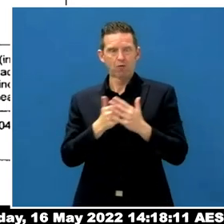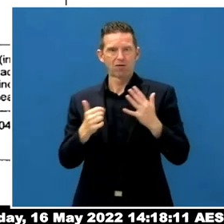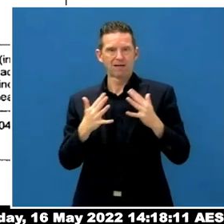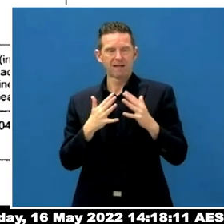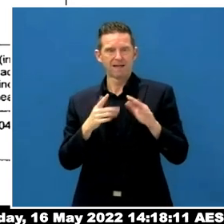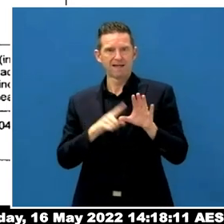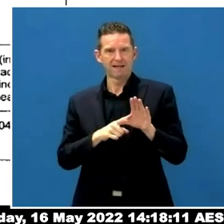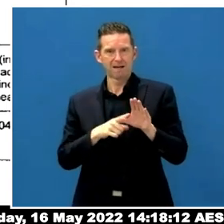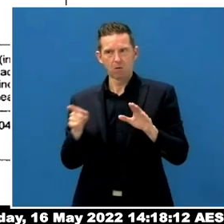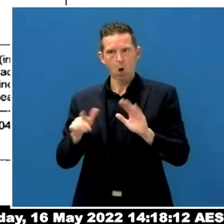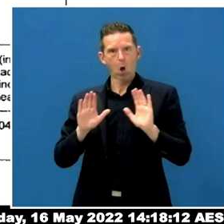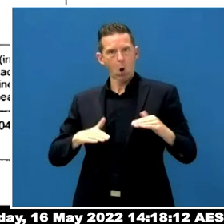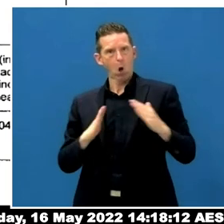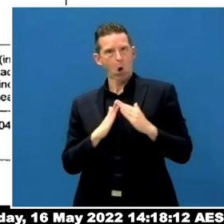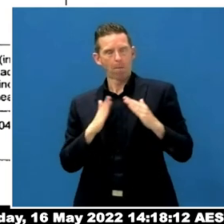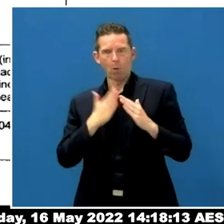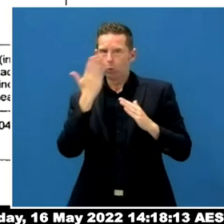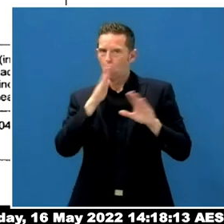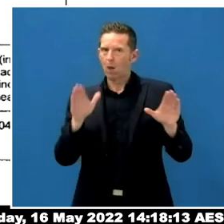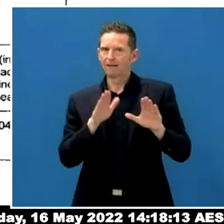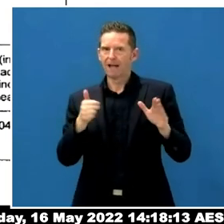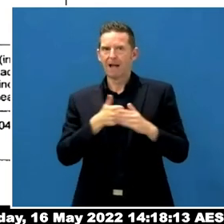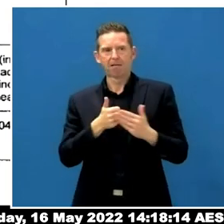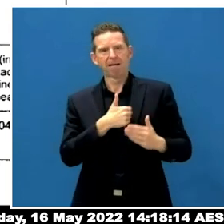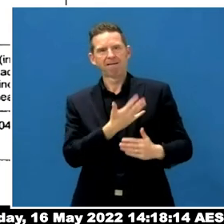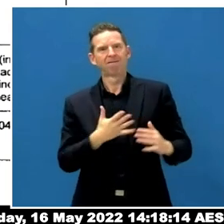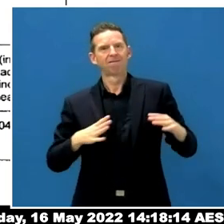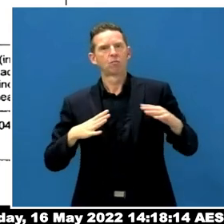give him a break. MR FOGARTY: I see.